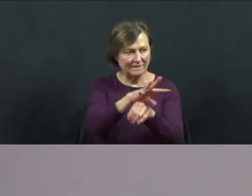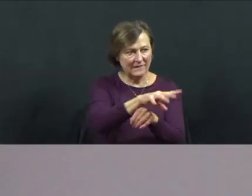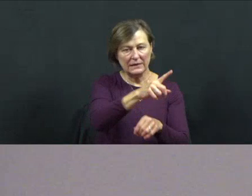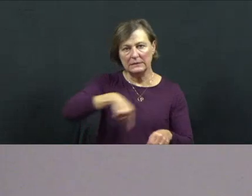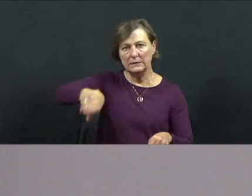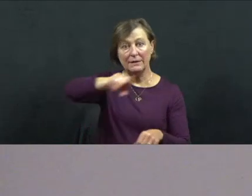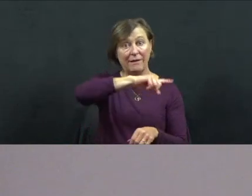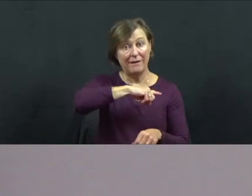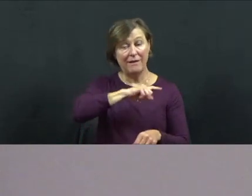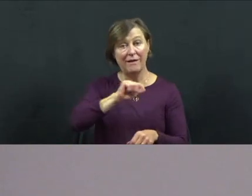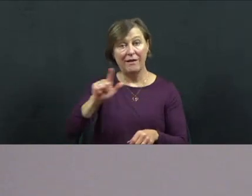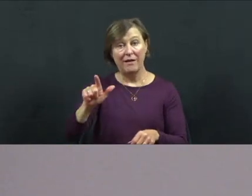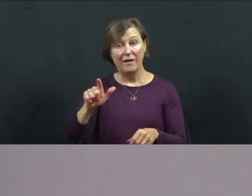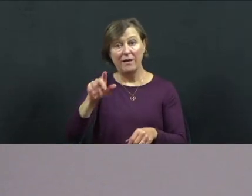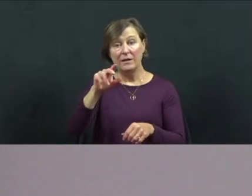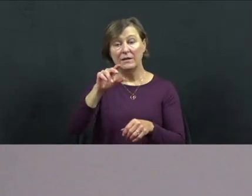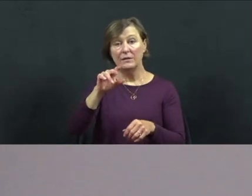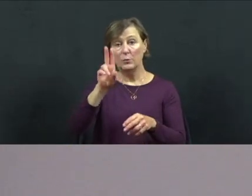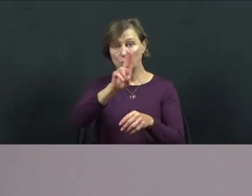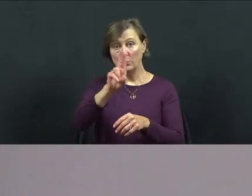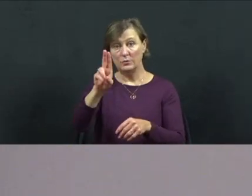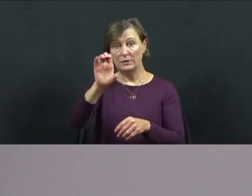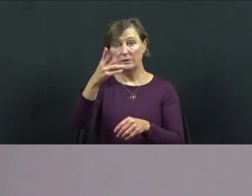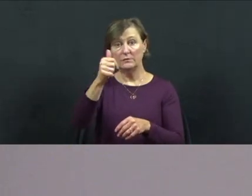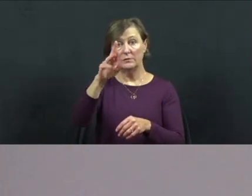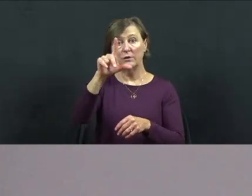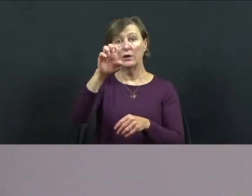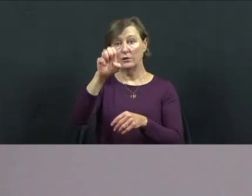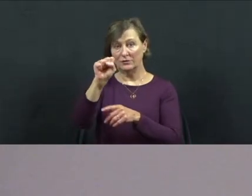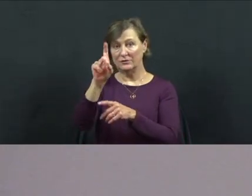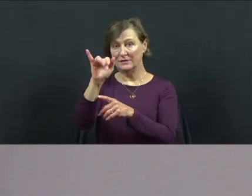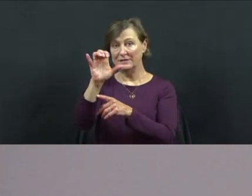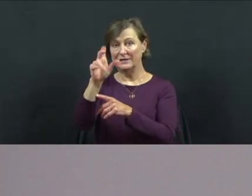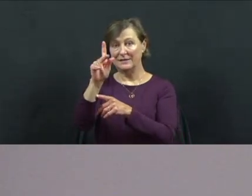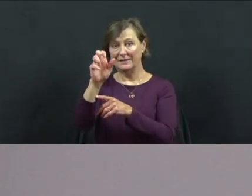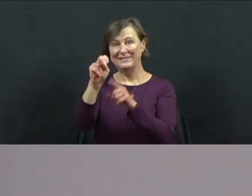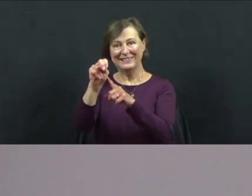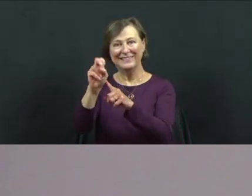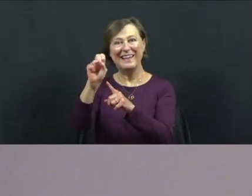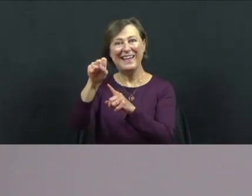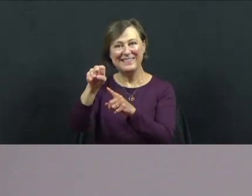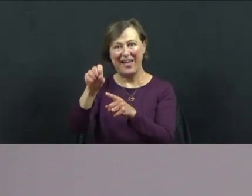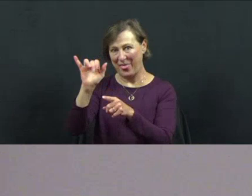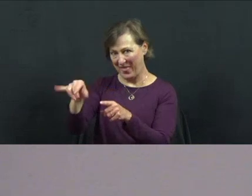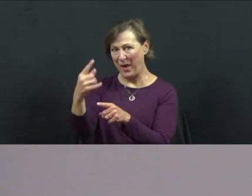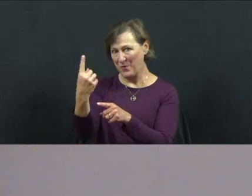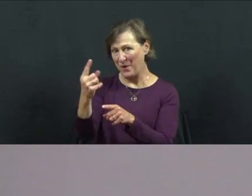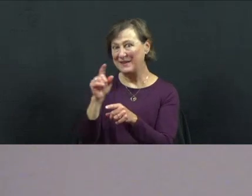Fellow Unitarian Charles Dickens-- yes, that Charles Dickens--